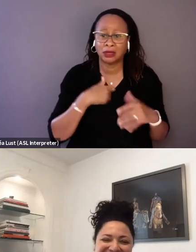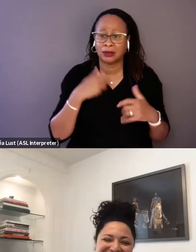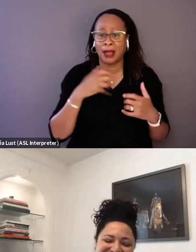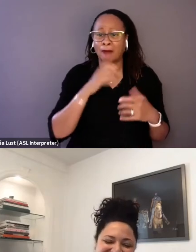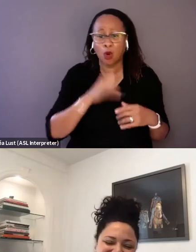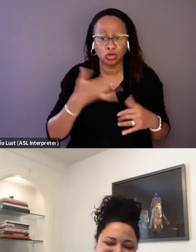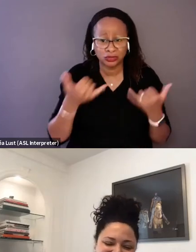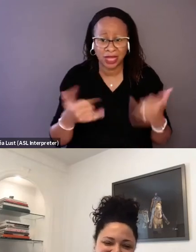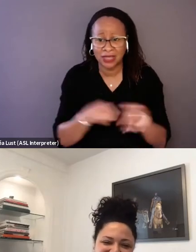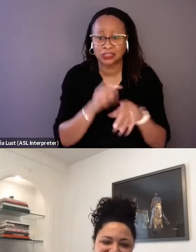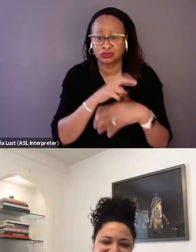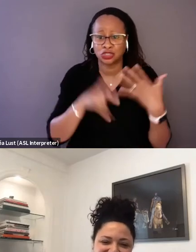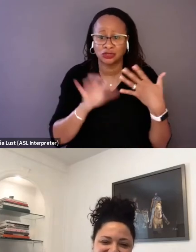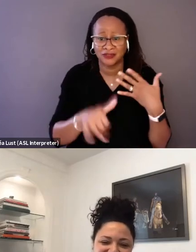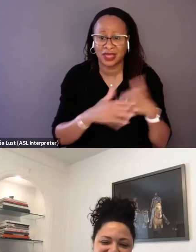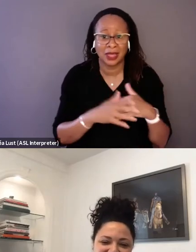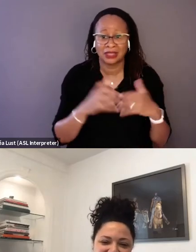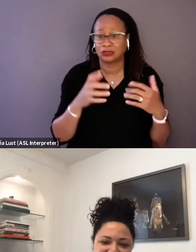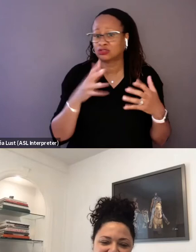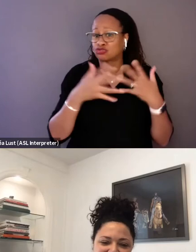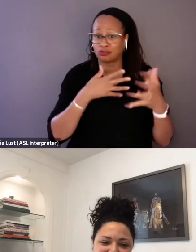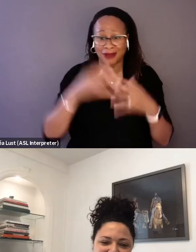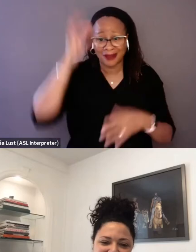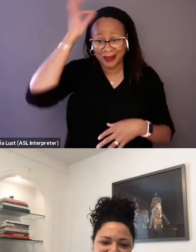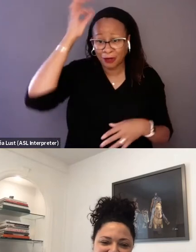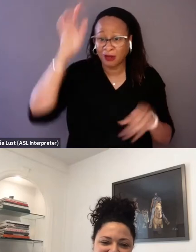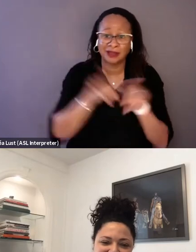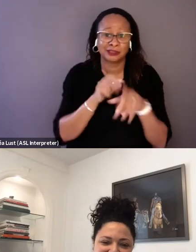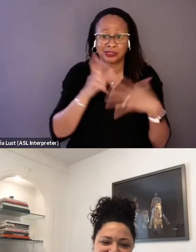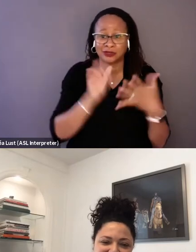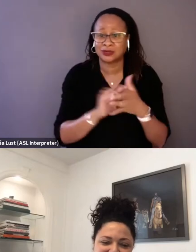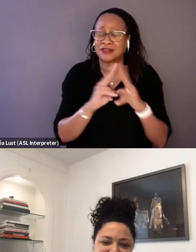You know, it was really challenging.